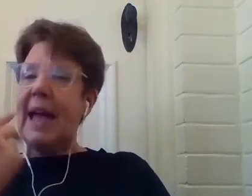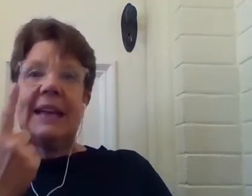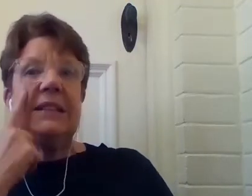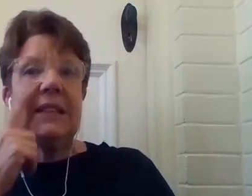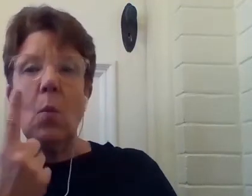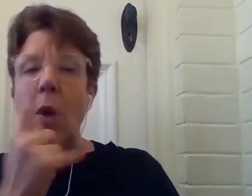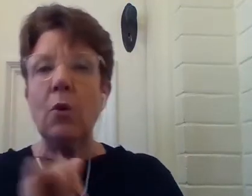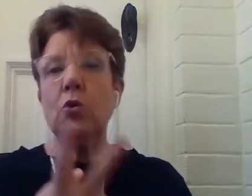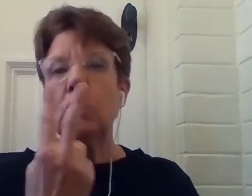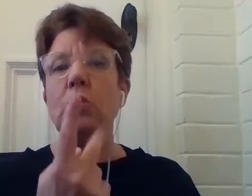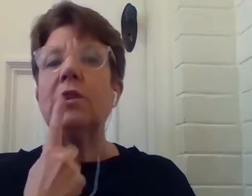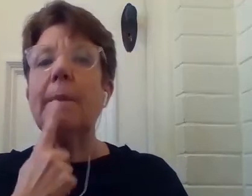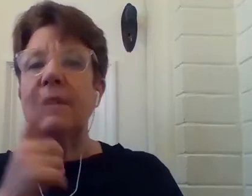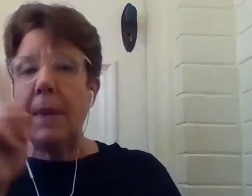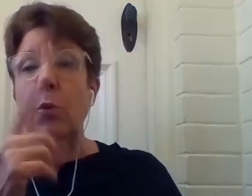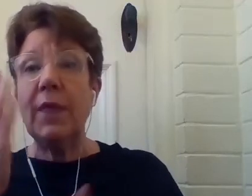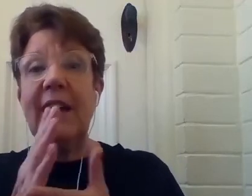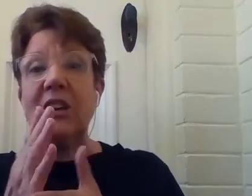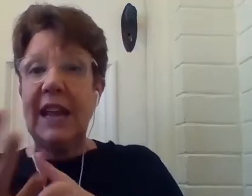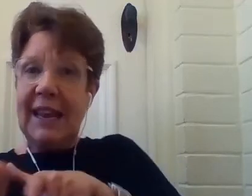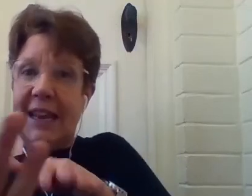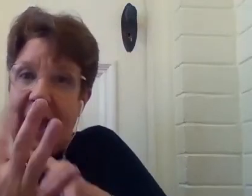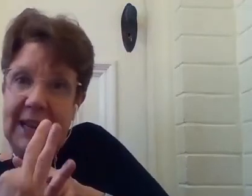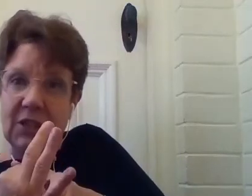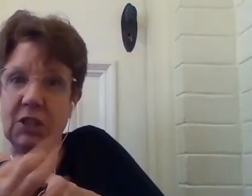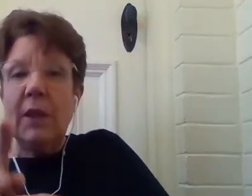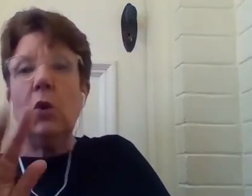of people that have engaged with you in the past that could open the door